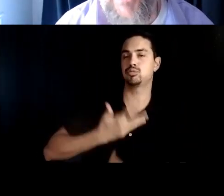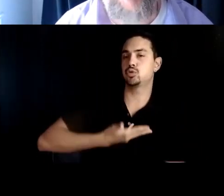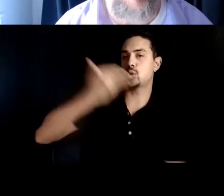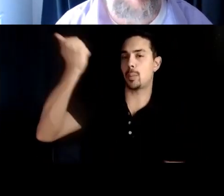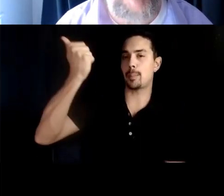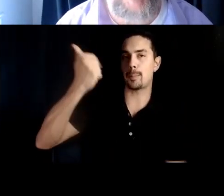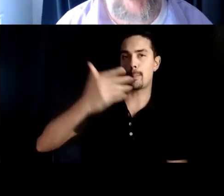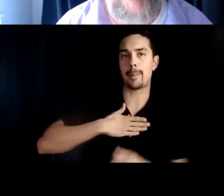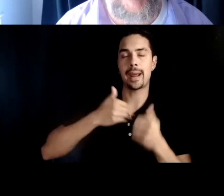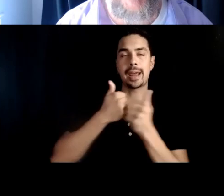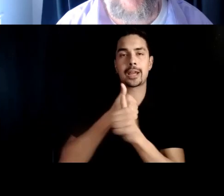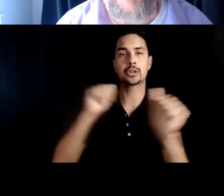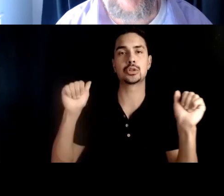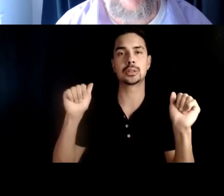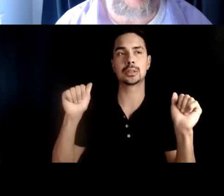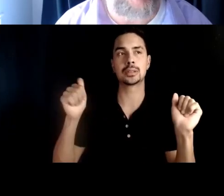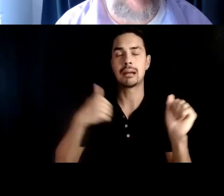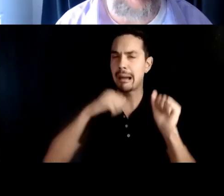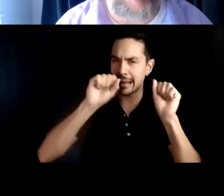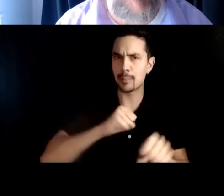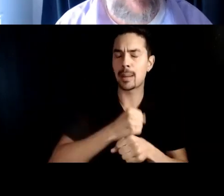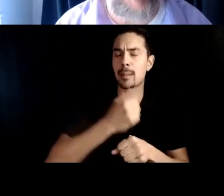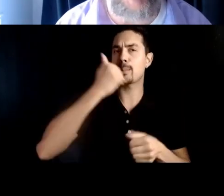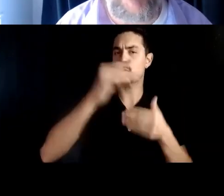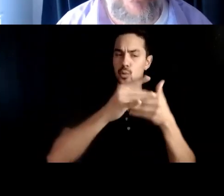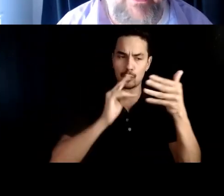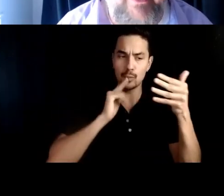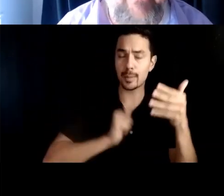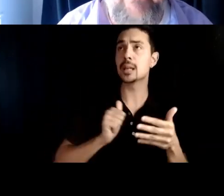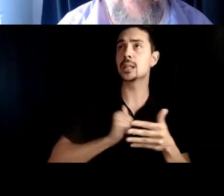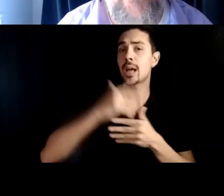in making the best choices for themselves about their body and their life.